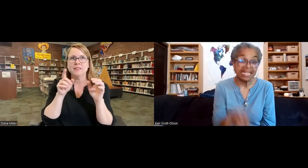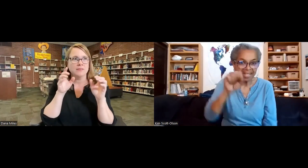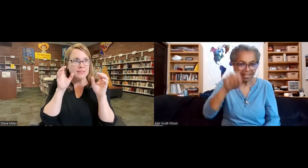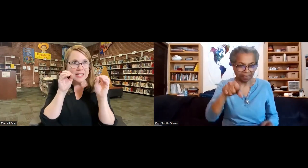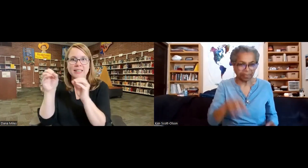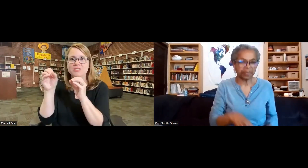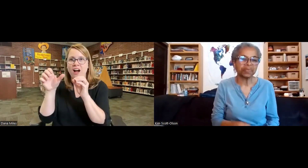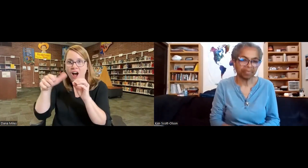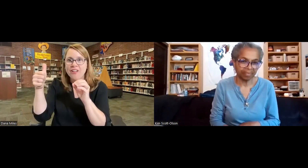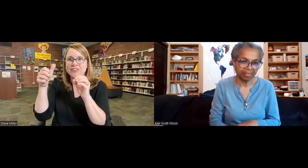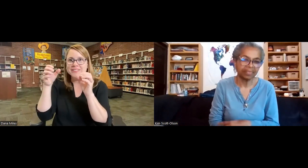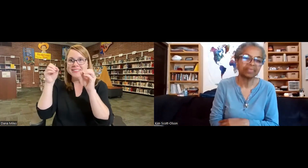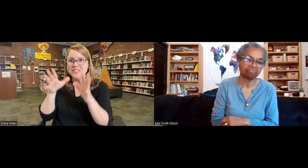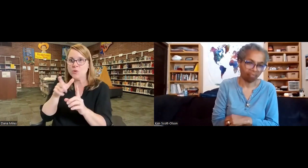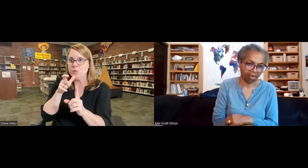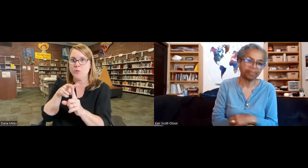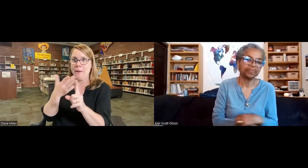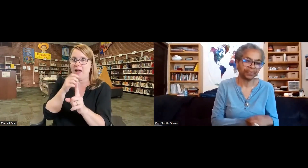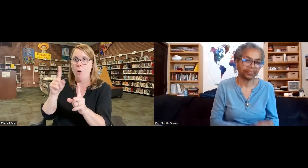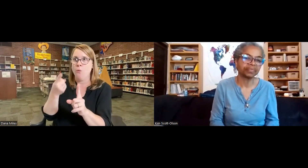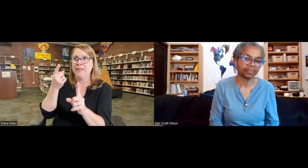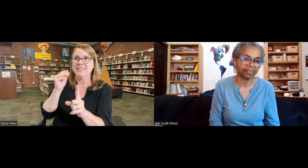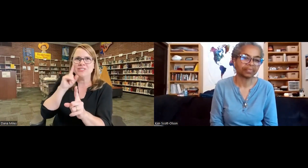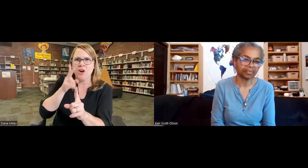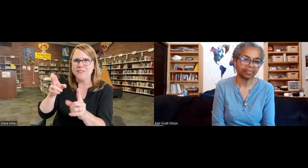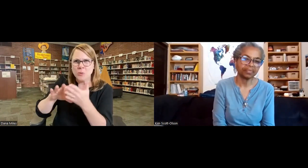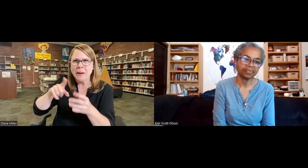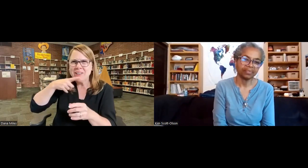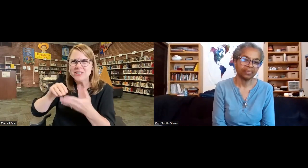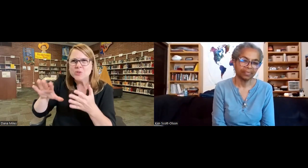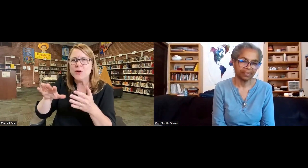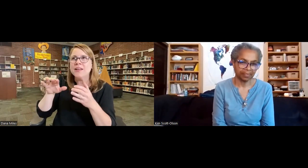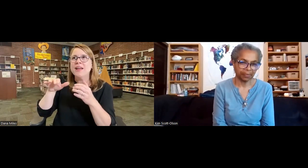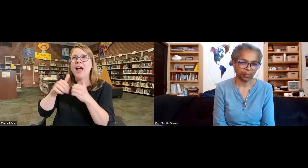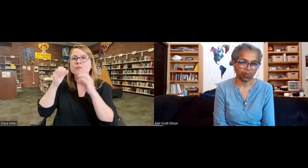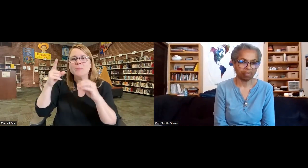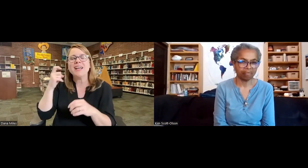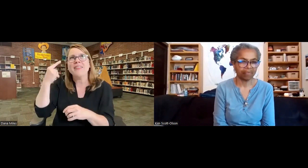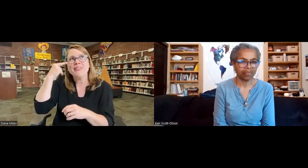in order to really instruct other teachers for the benefit of not only Deaf and Hard of Hearing students, but the hearing students too!